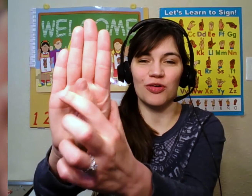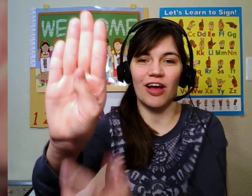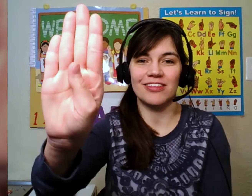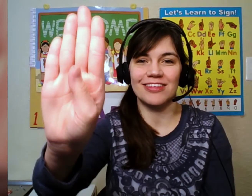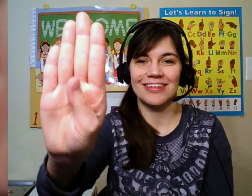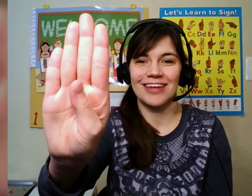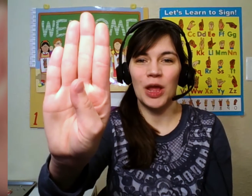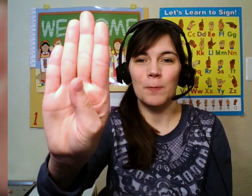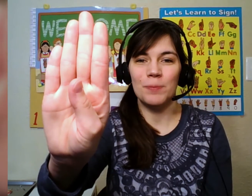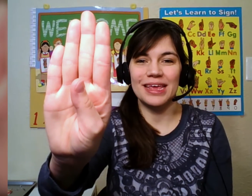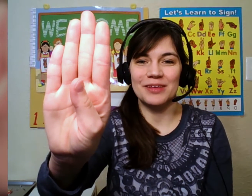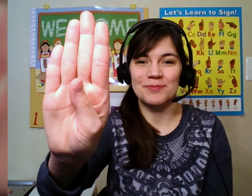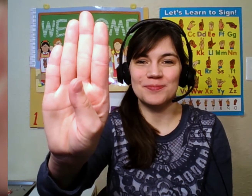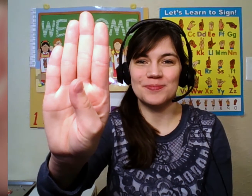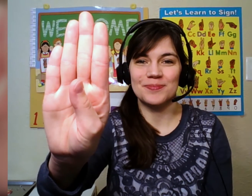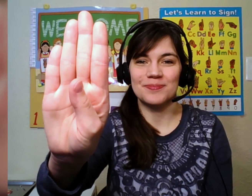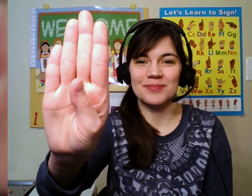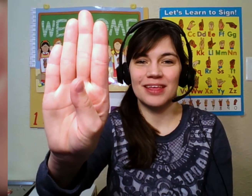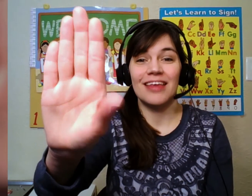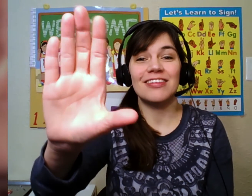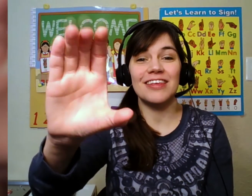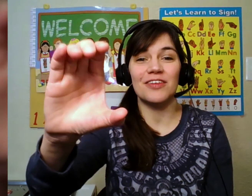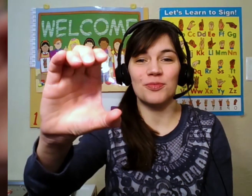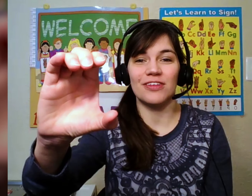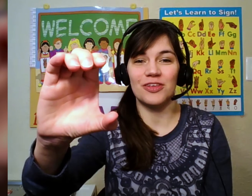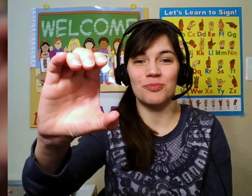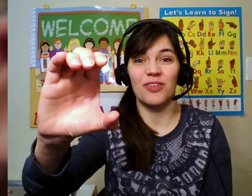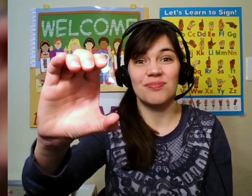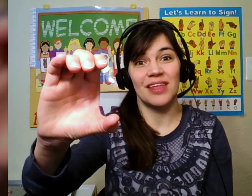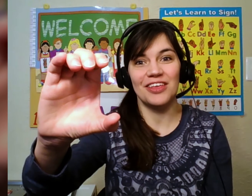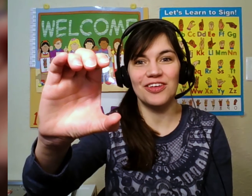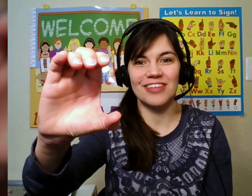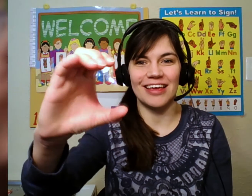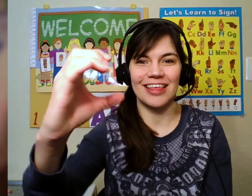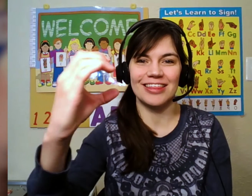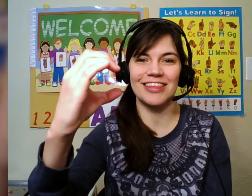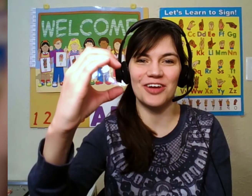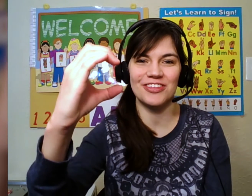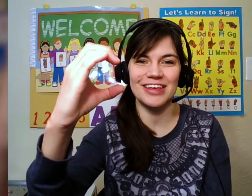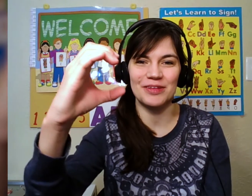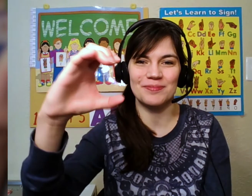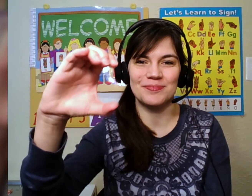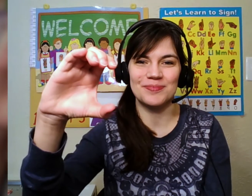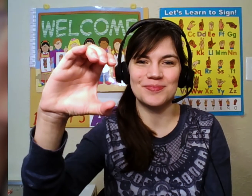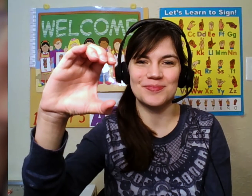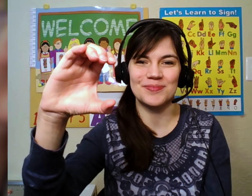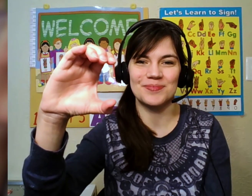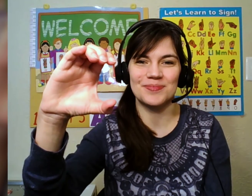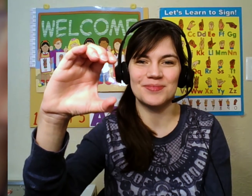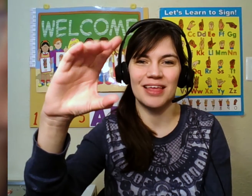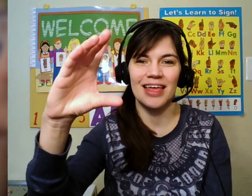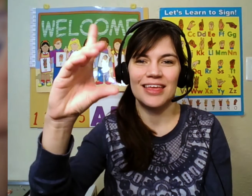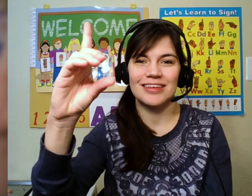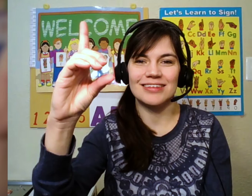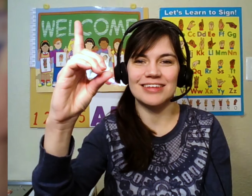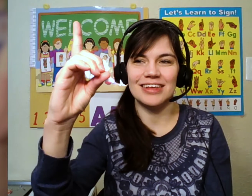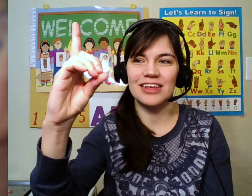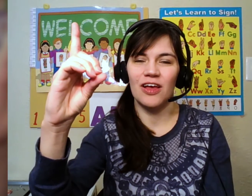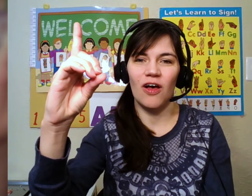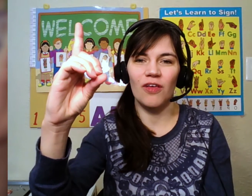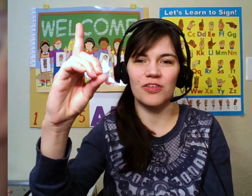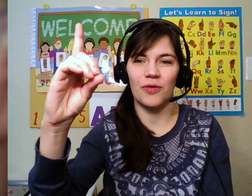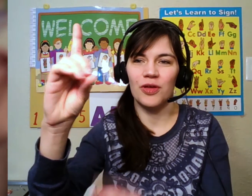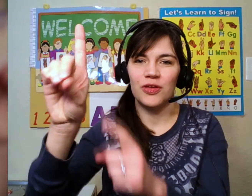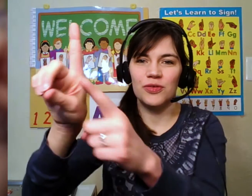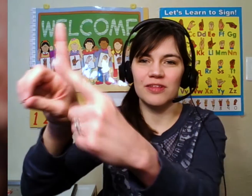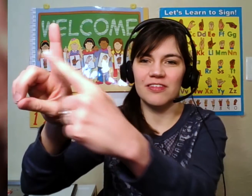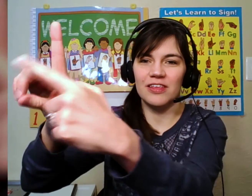thumb across. B. C is pretty simple. It looks like the letter C. D, also you can